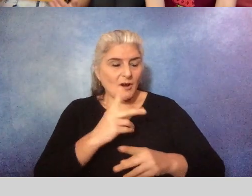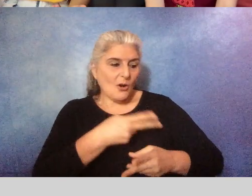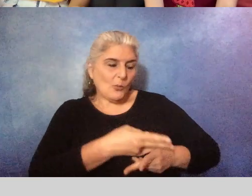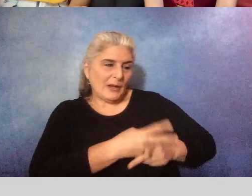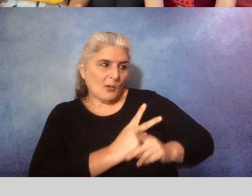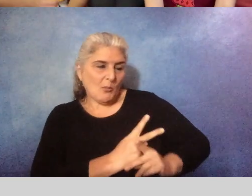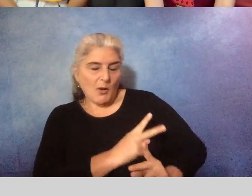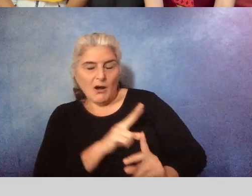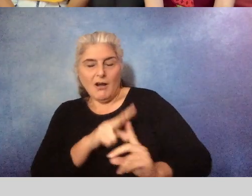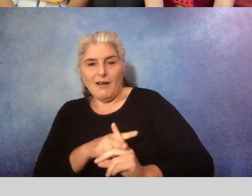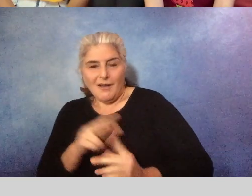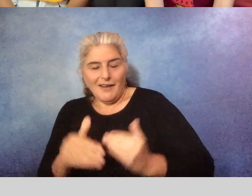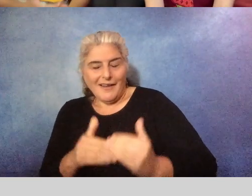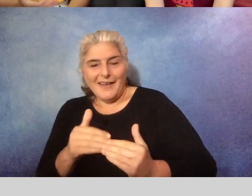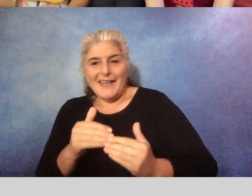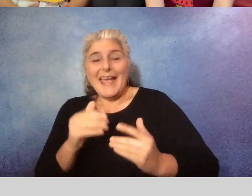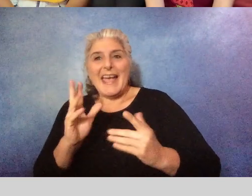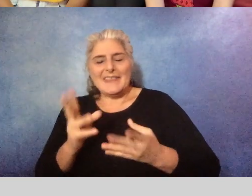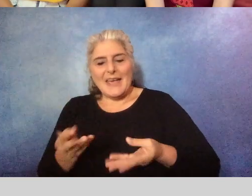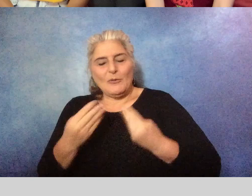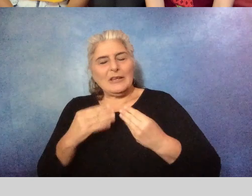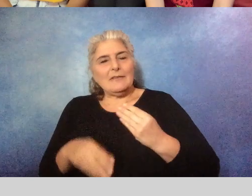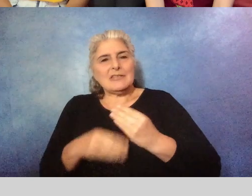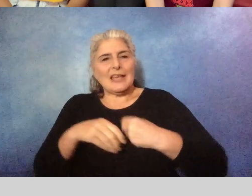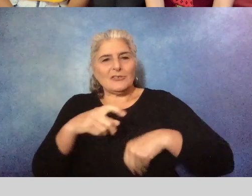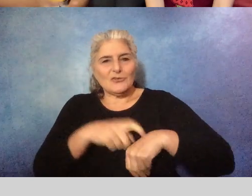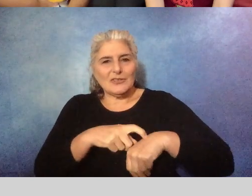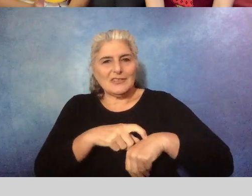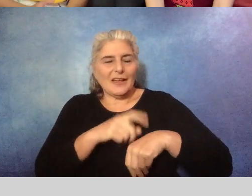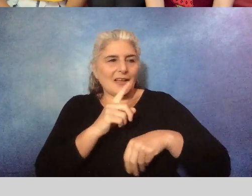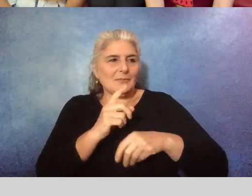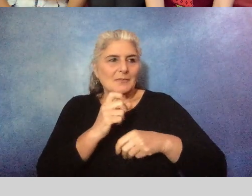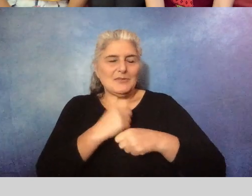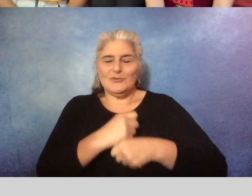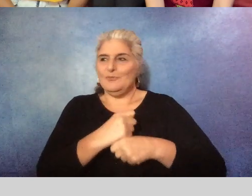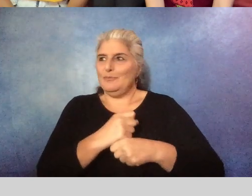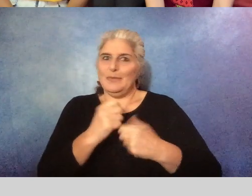and eventually add the extra time to, to build the new ones.